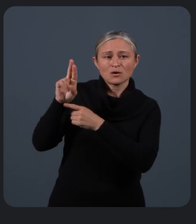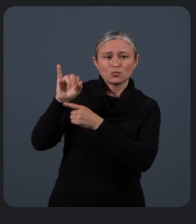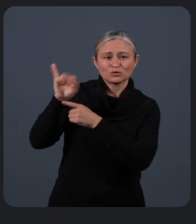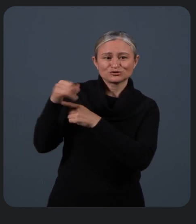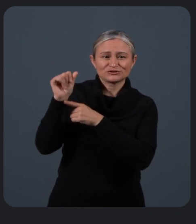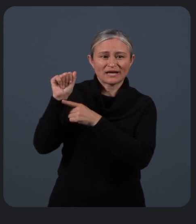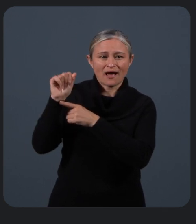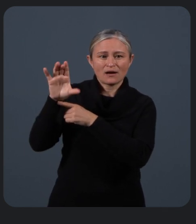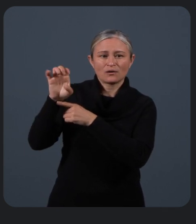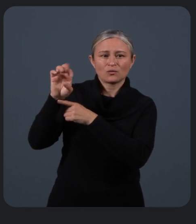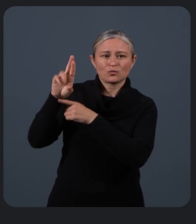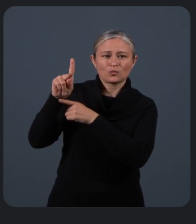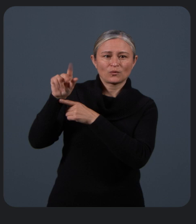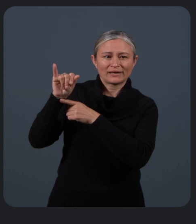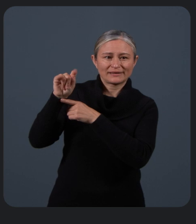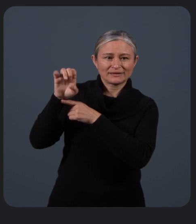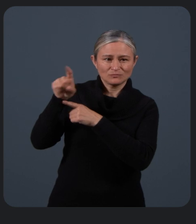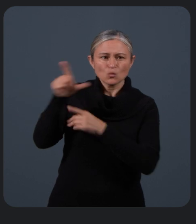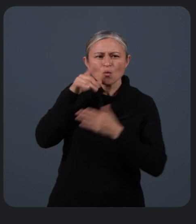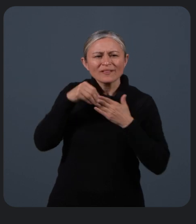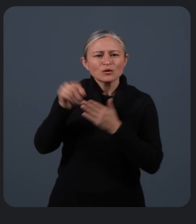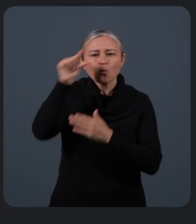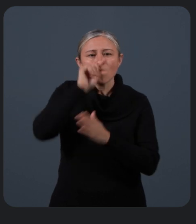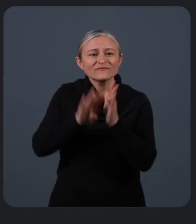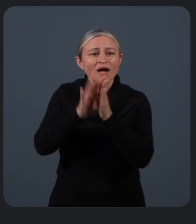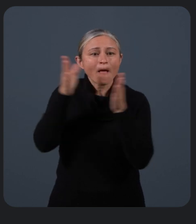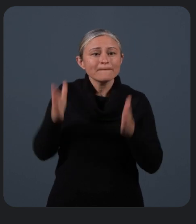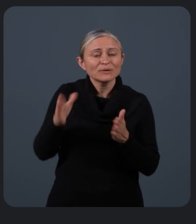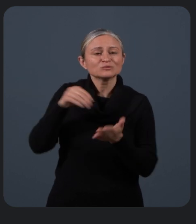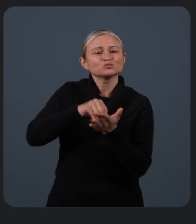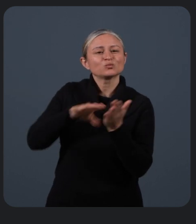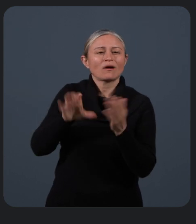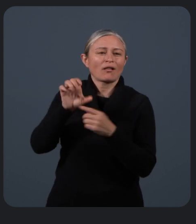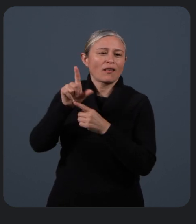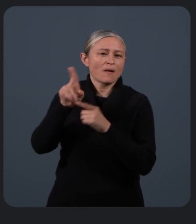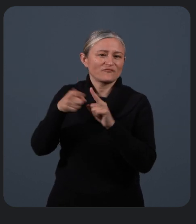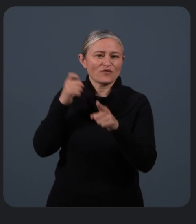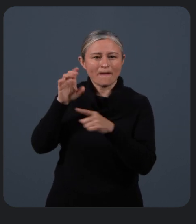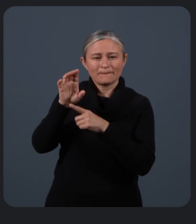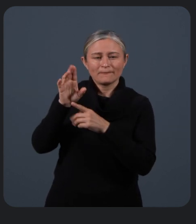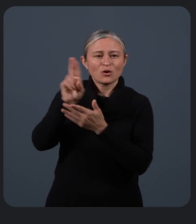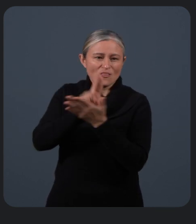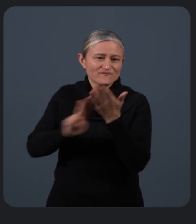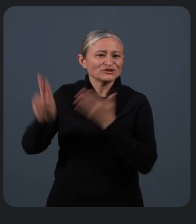she leads the Google Developer Student Club at Eindhoven University in the Netherlands.